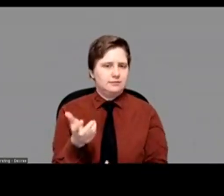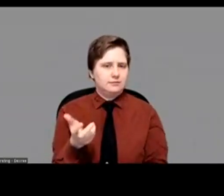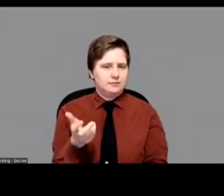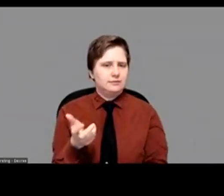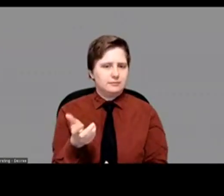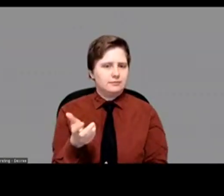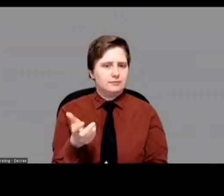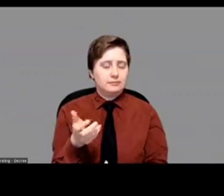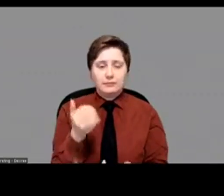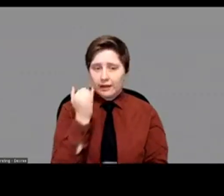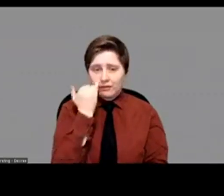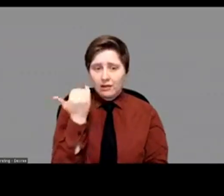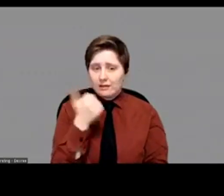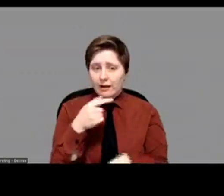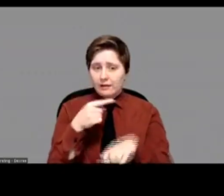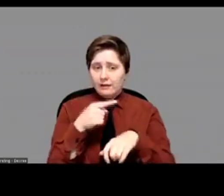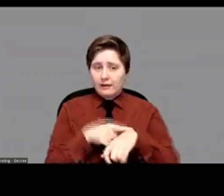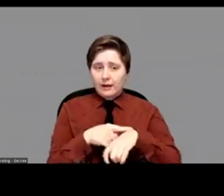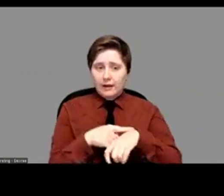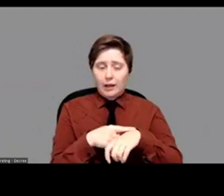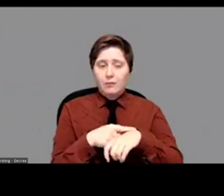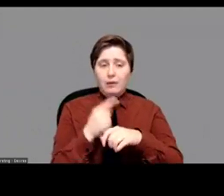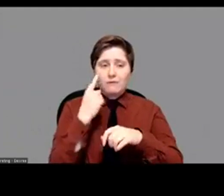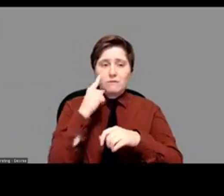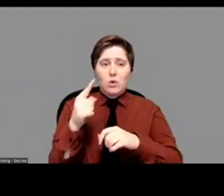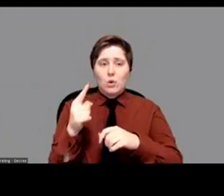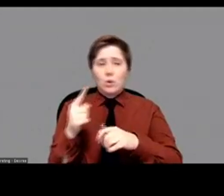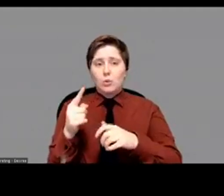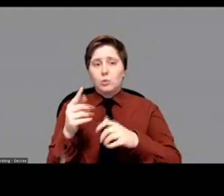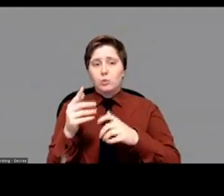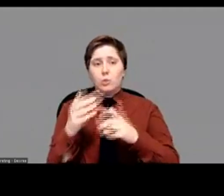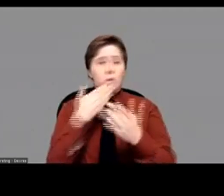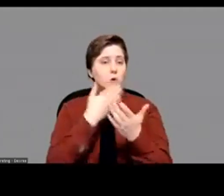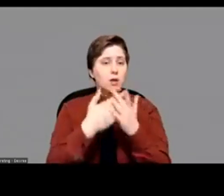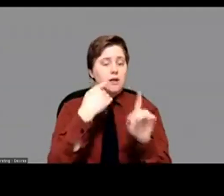If there was ever a time for good, positive,